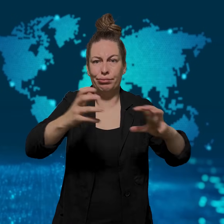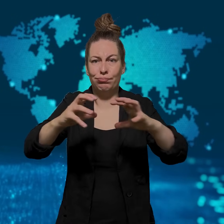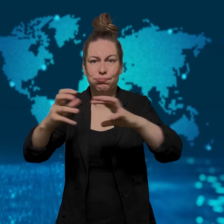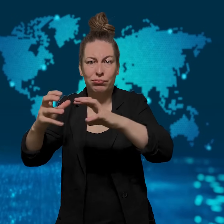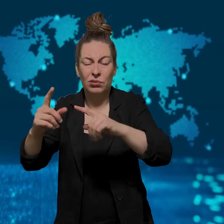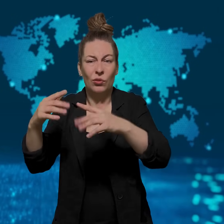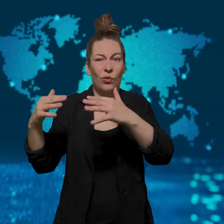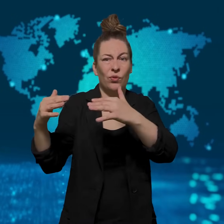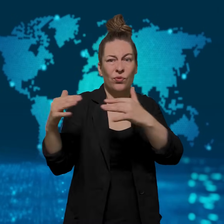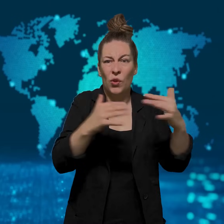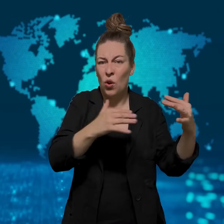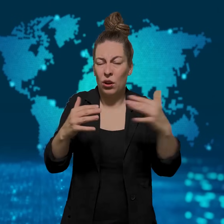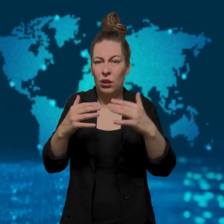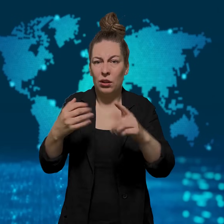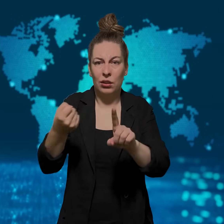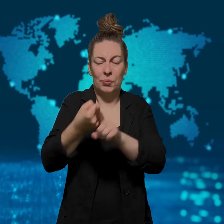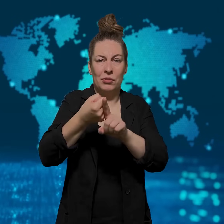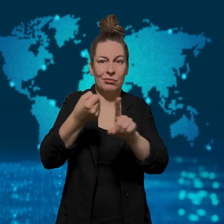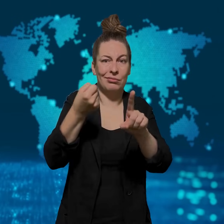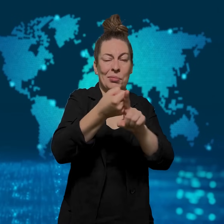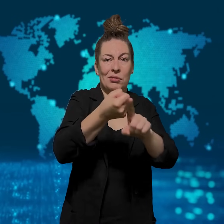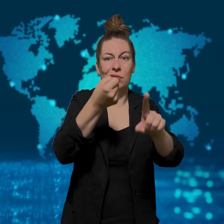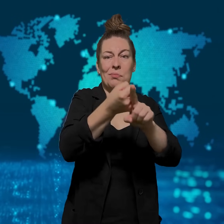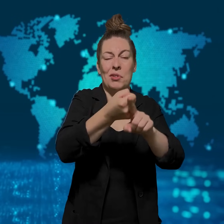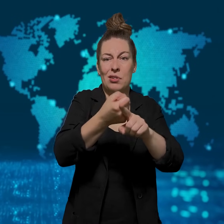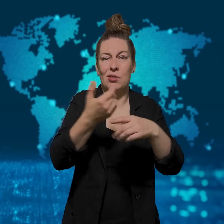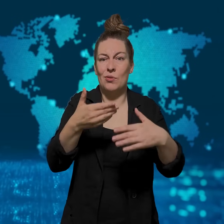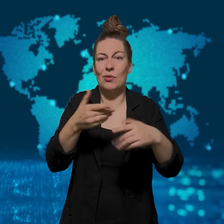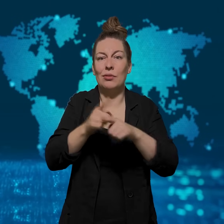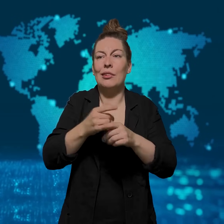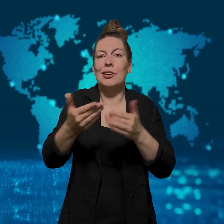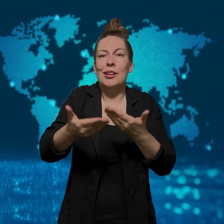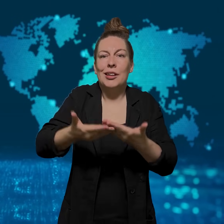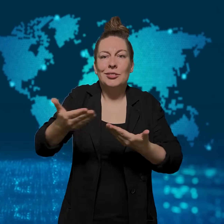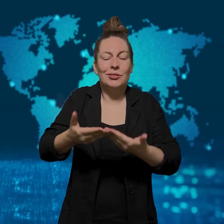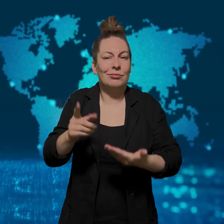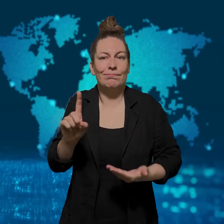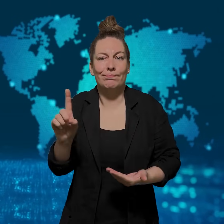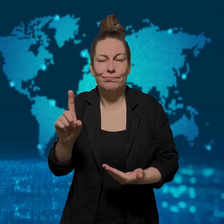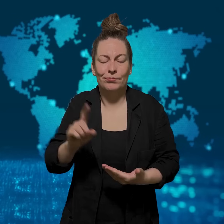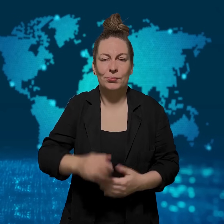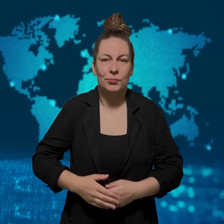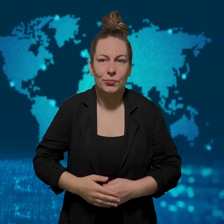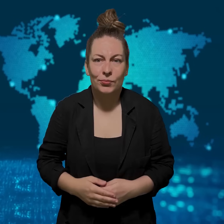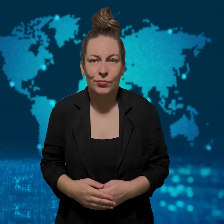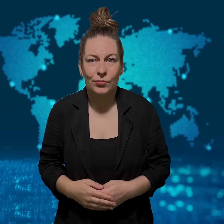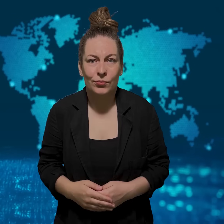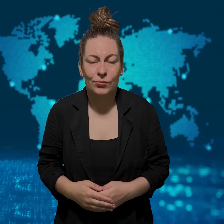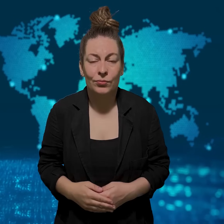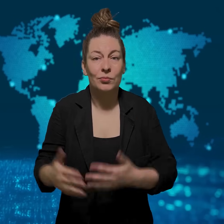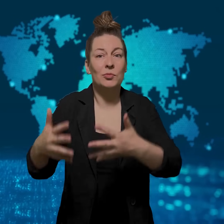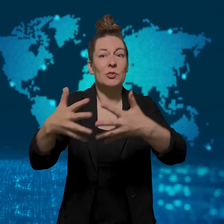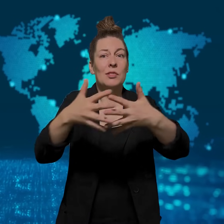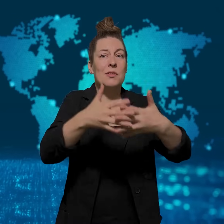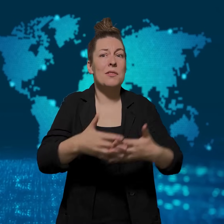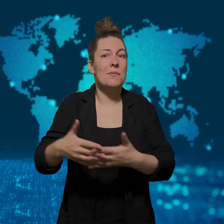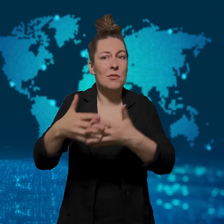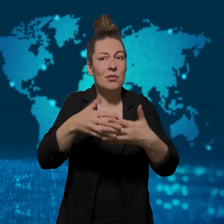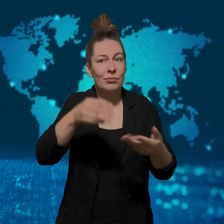the pier, and dangers of the war.